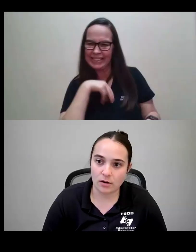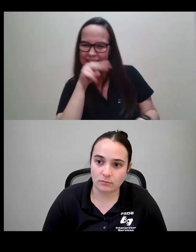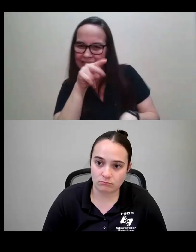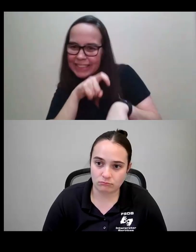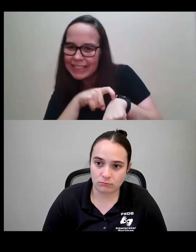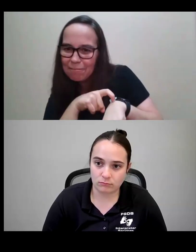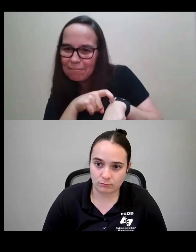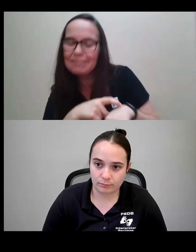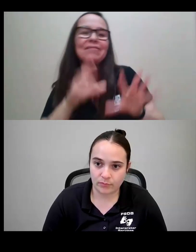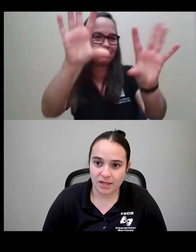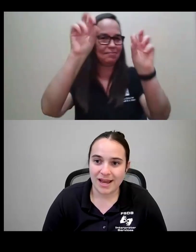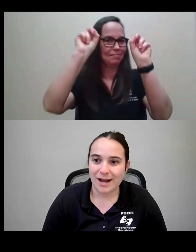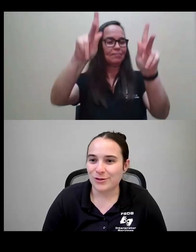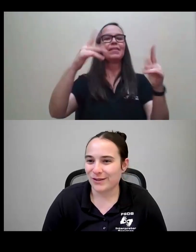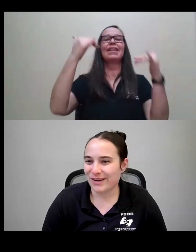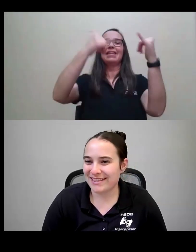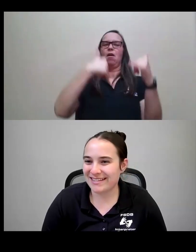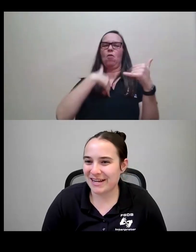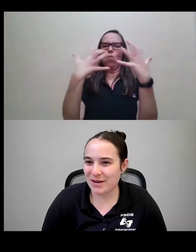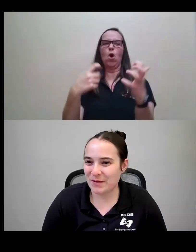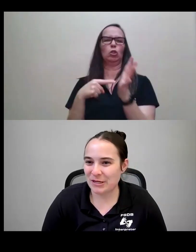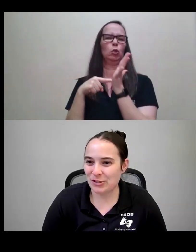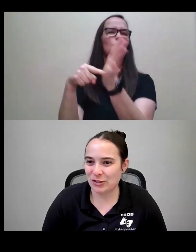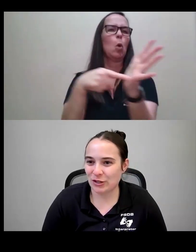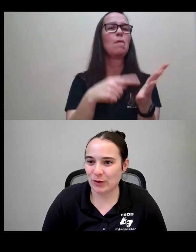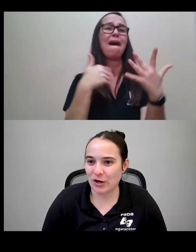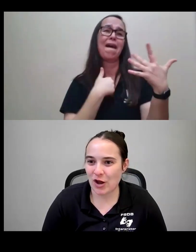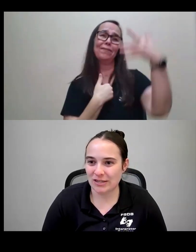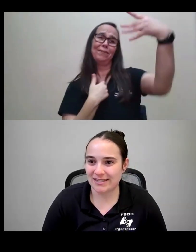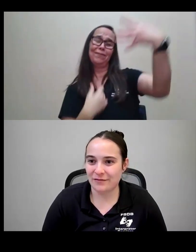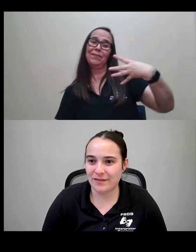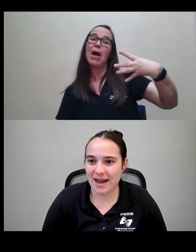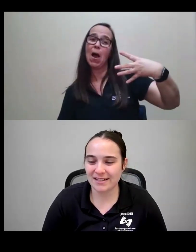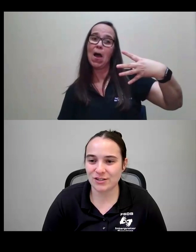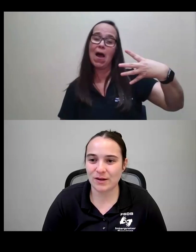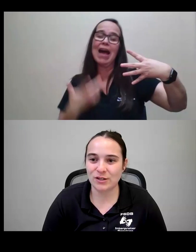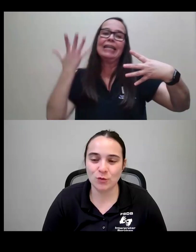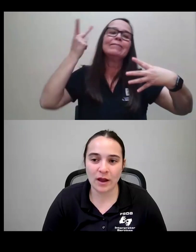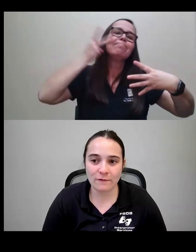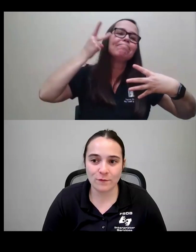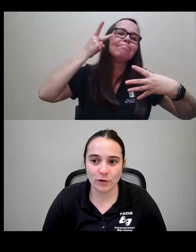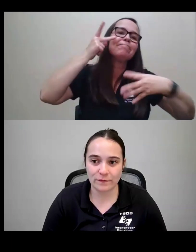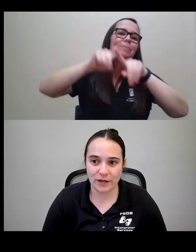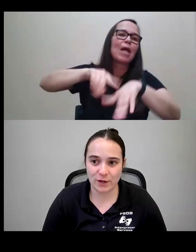later on. I'm trying to look at the time making sure we're cognizant of that. So I do have four